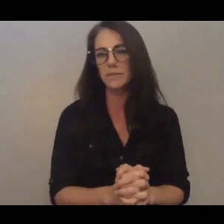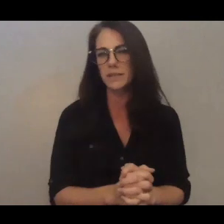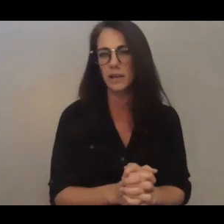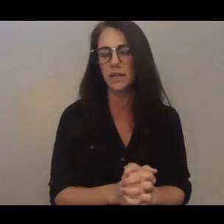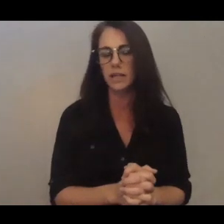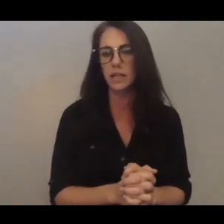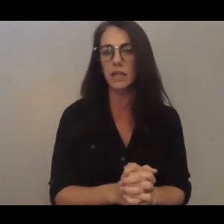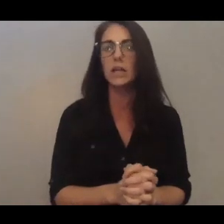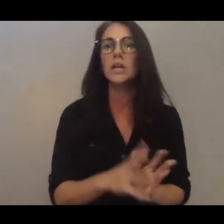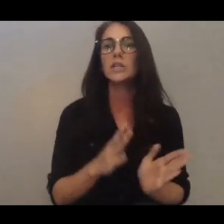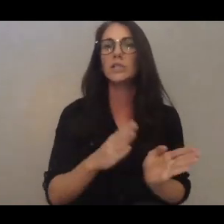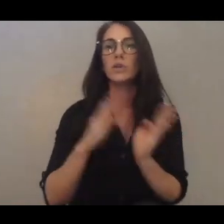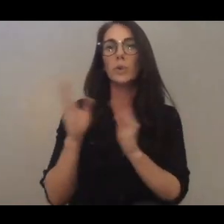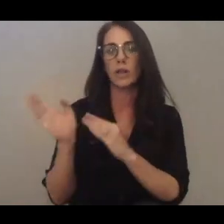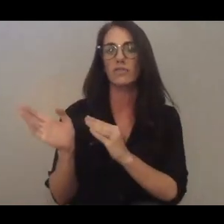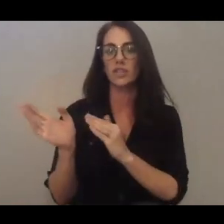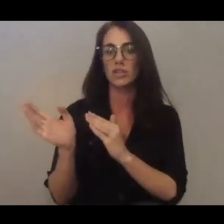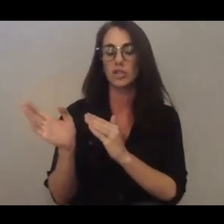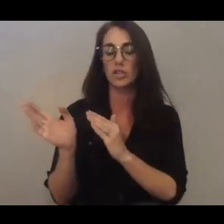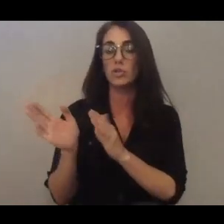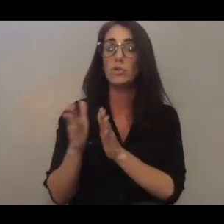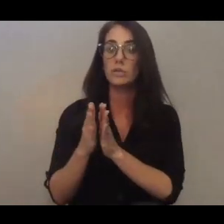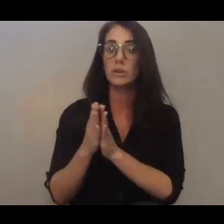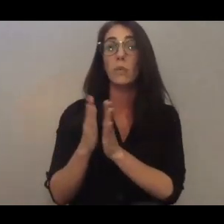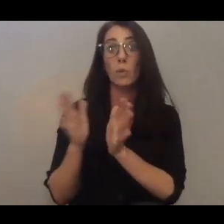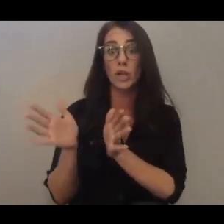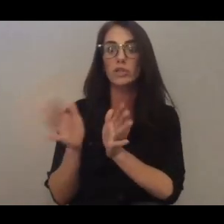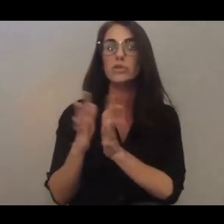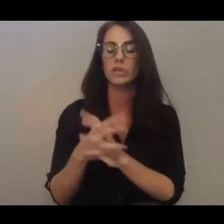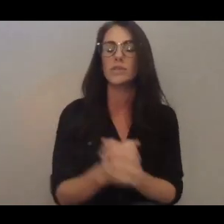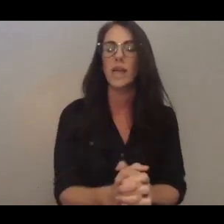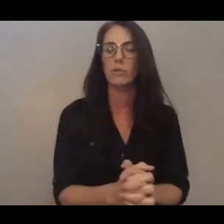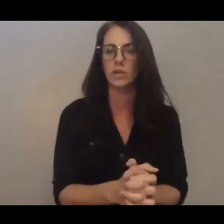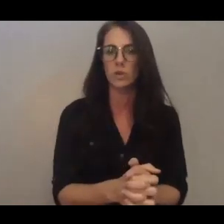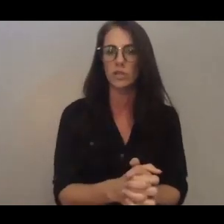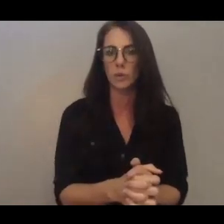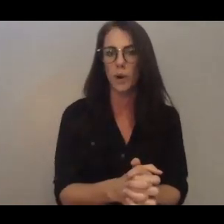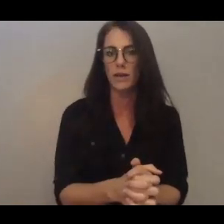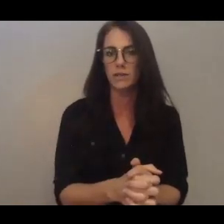it's unclear so you will have to use and we want you to use that resource for practicing